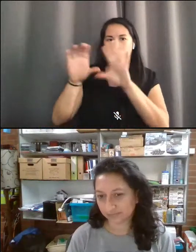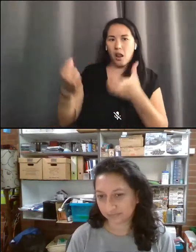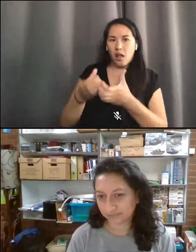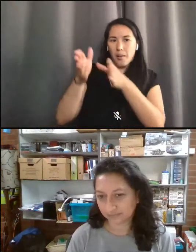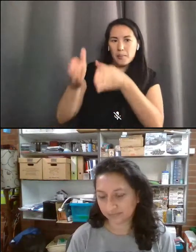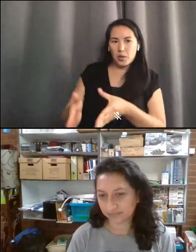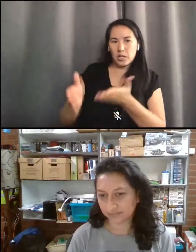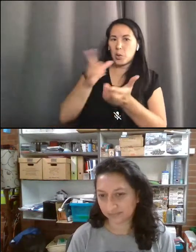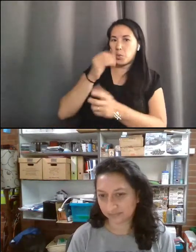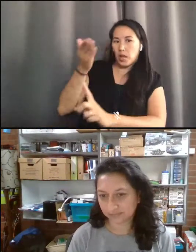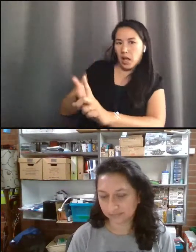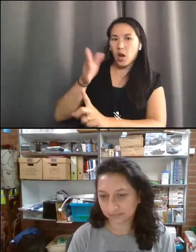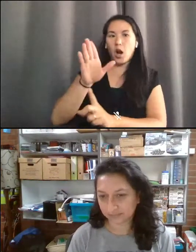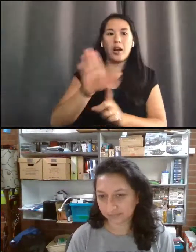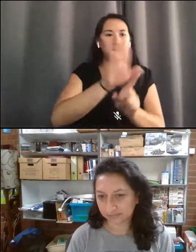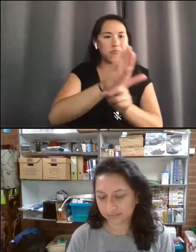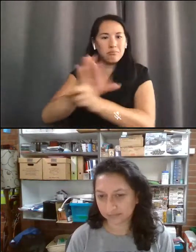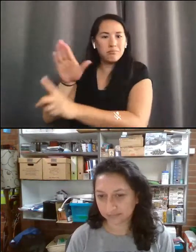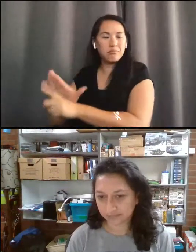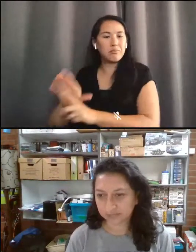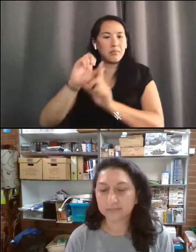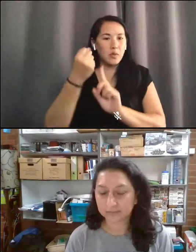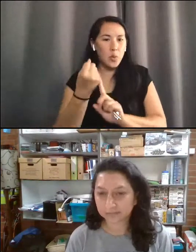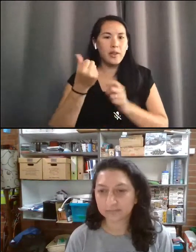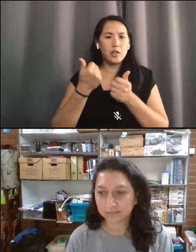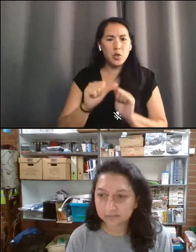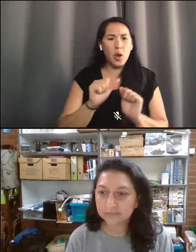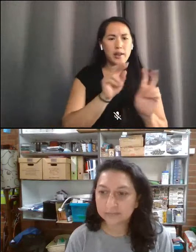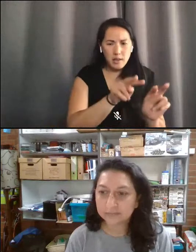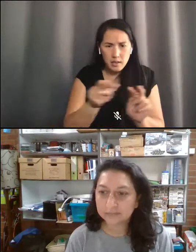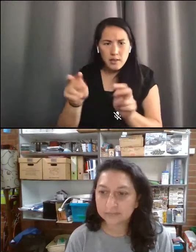individual circumstances and then sort you know through those to find a way to meet those needs